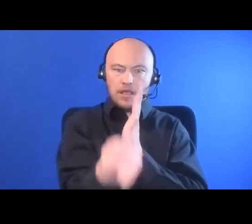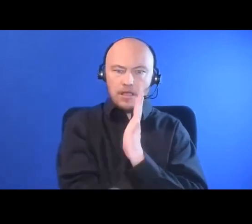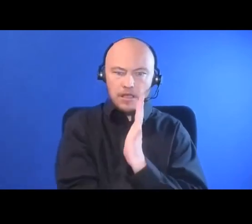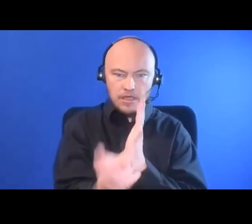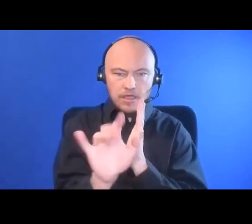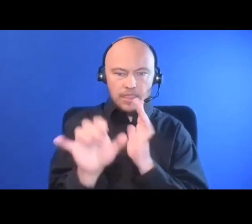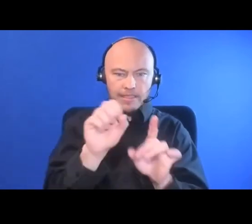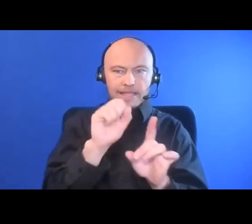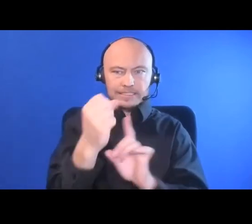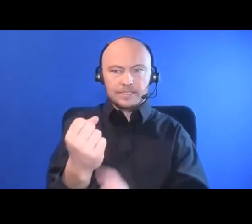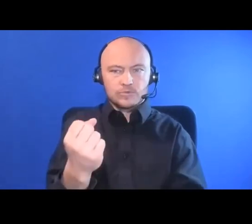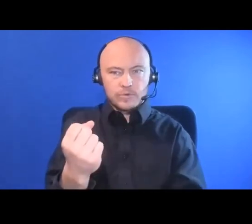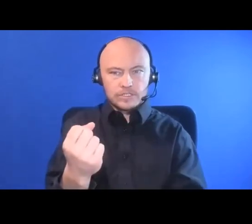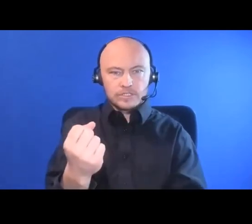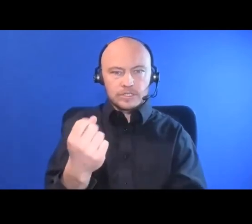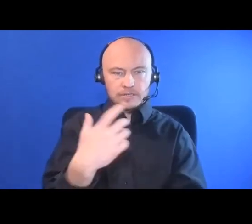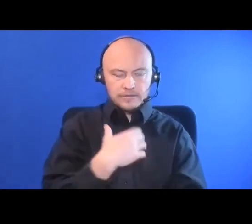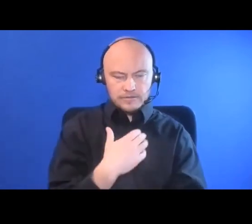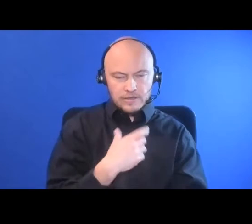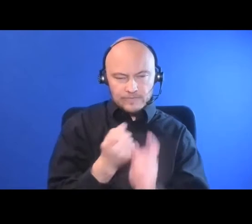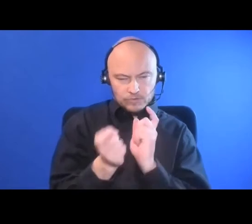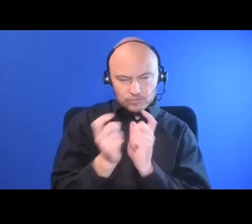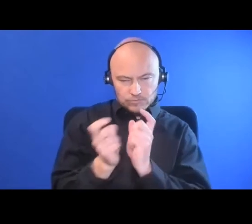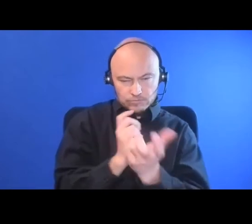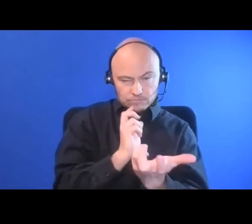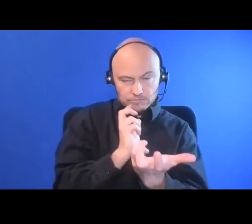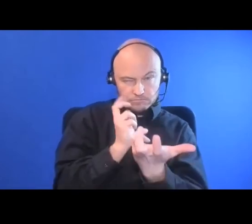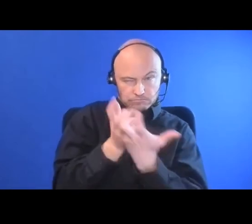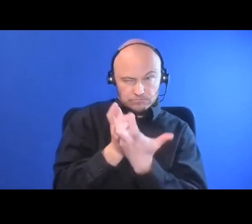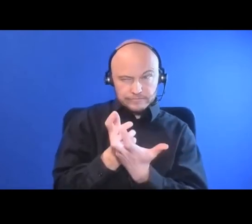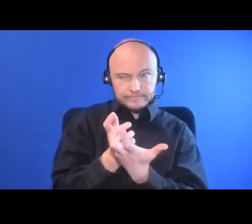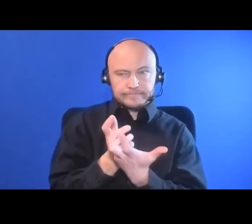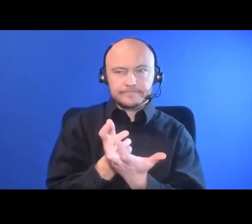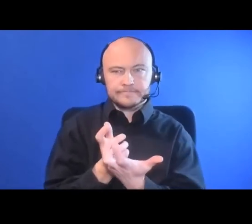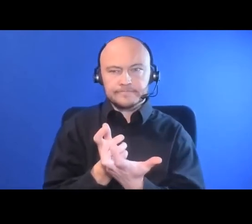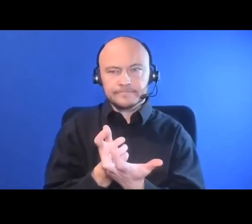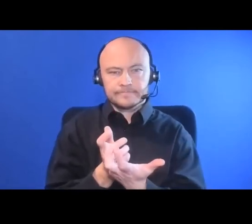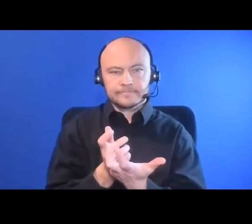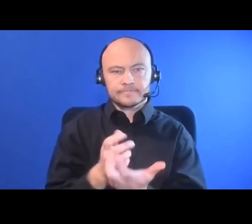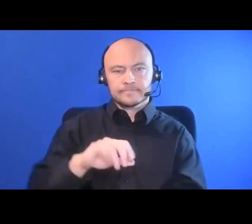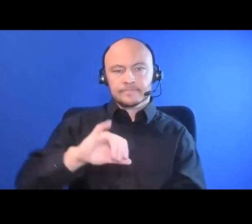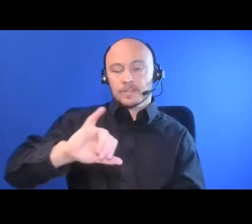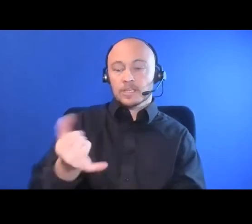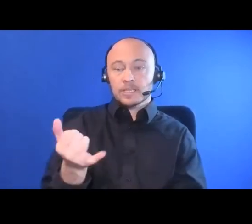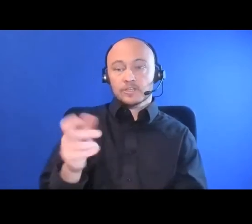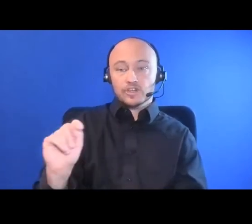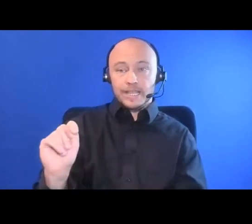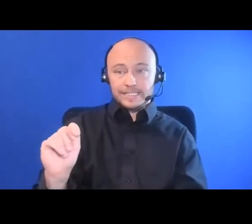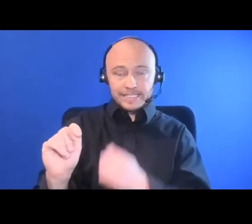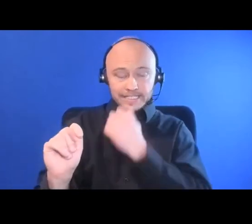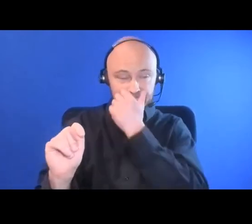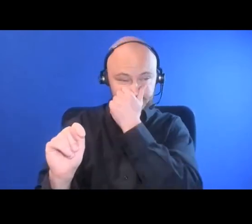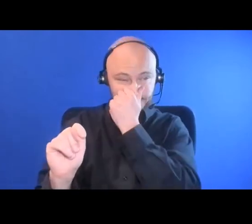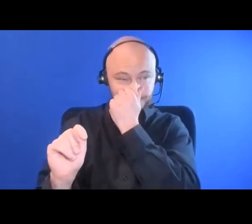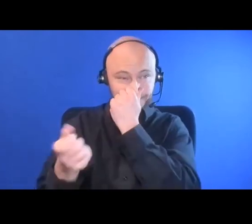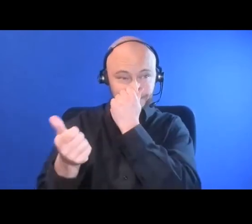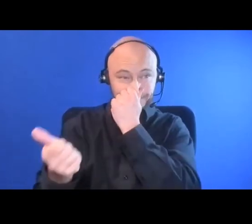and make yourself adapt to that setting. What JT was reading is about saying,